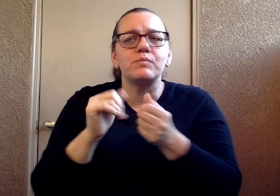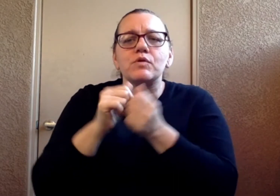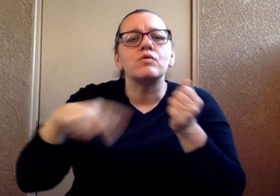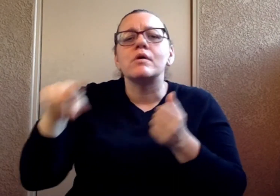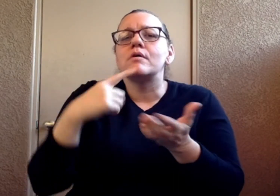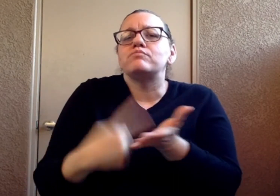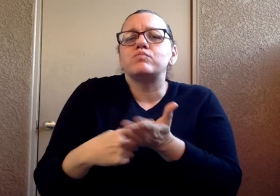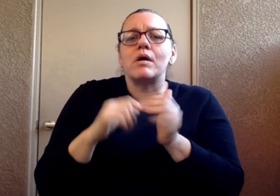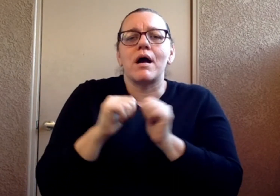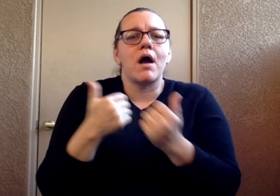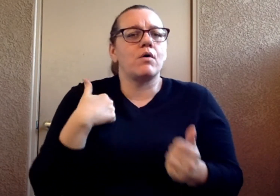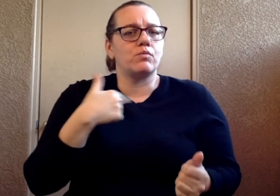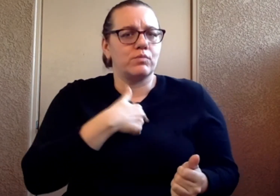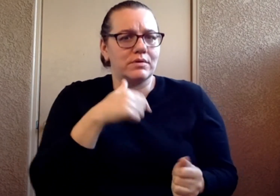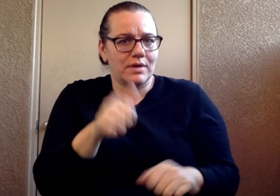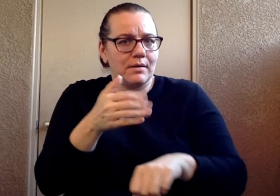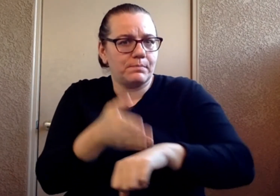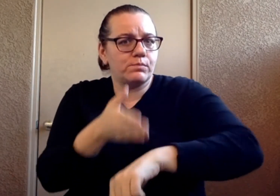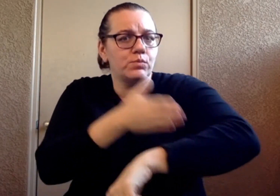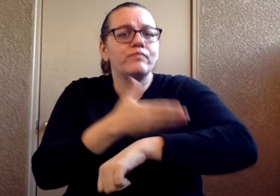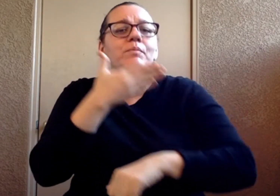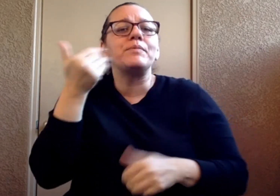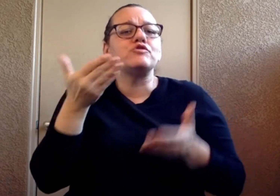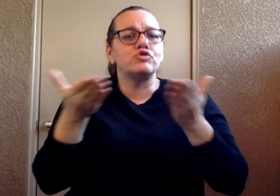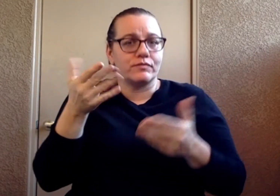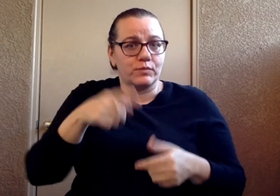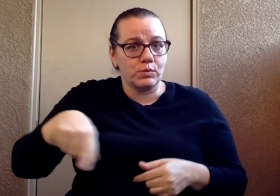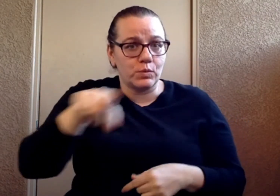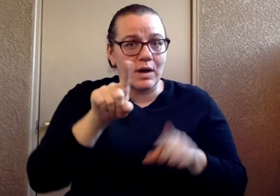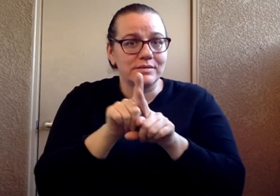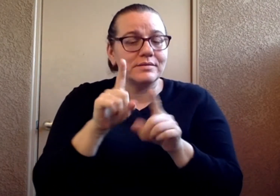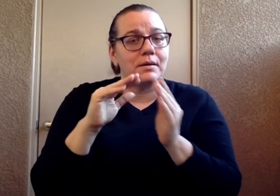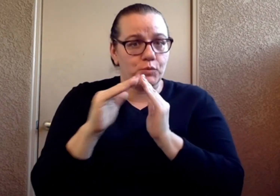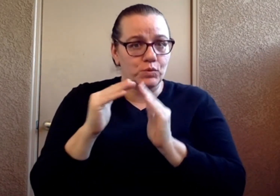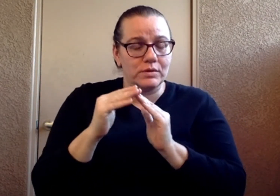with you all on how we can serve you better as community